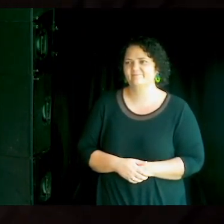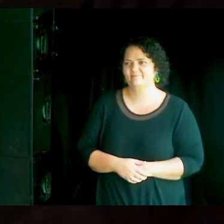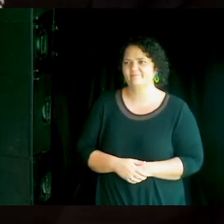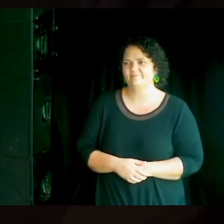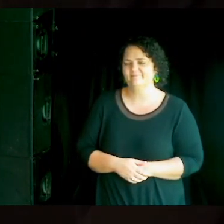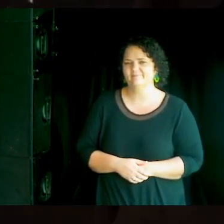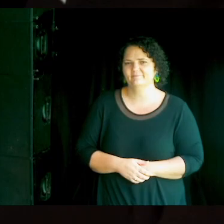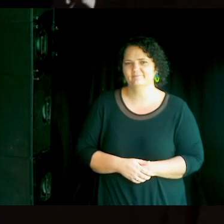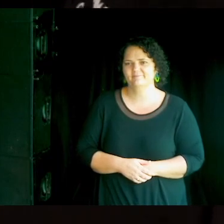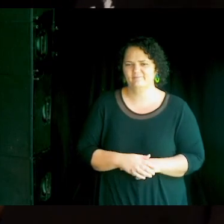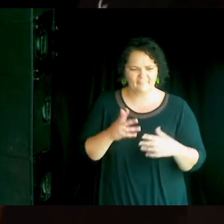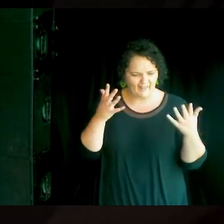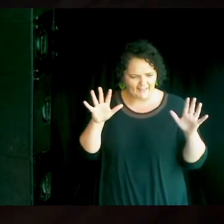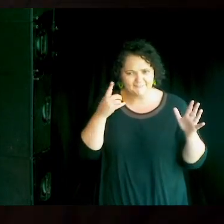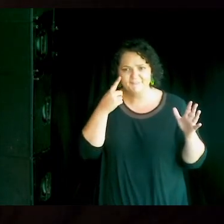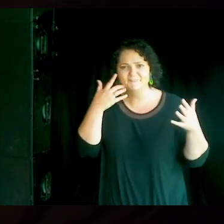you already did it sorry I would be too fast